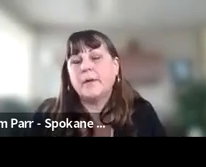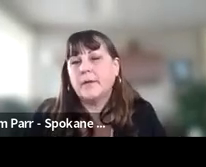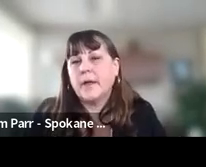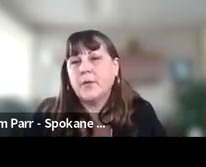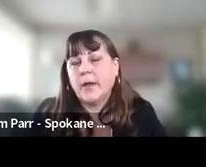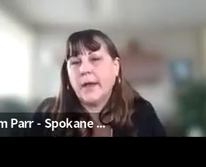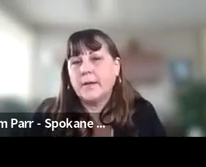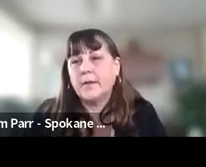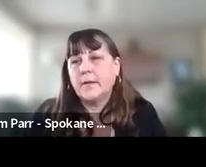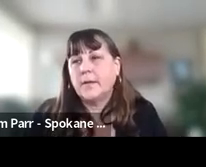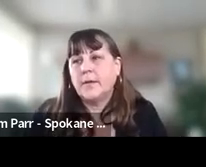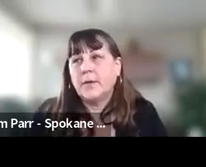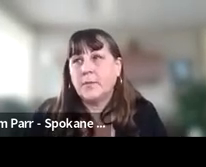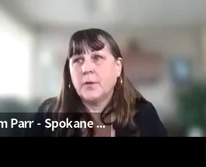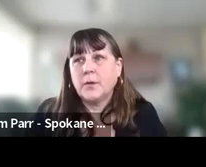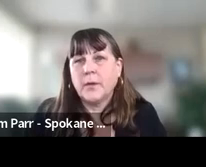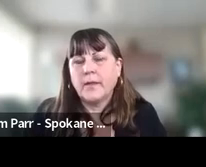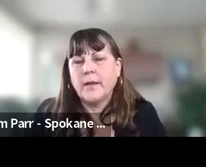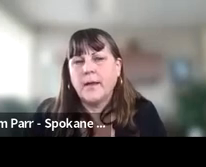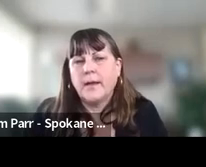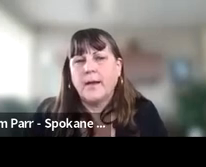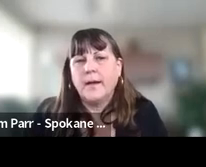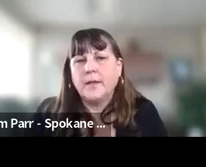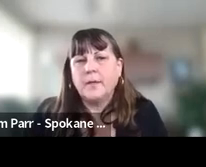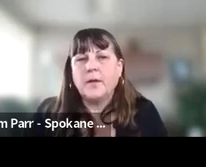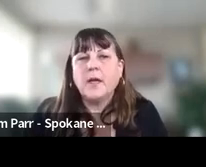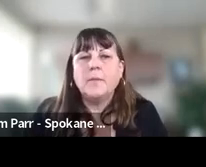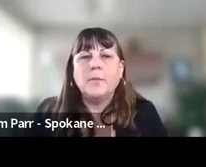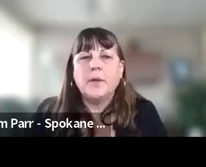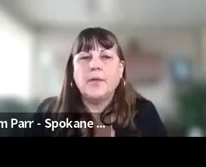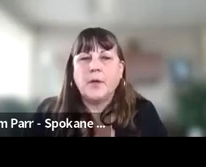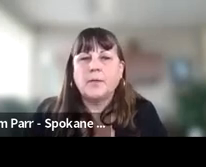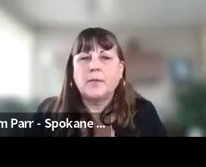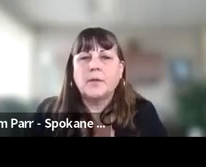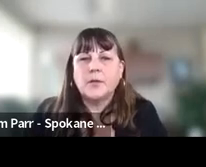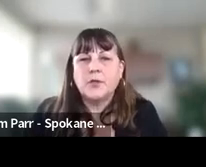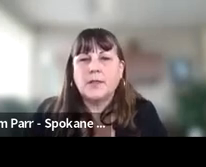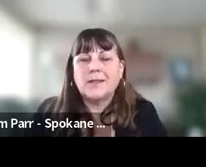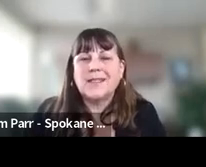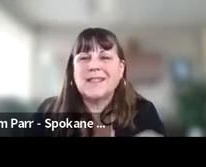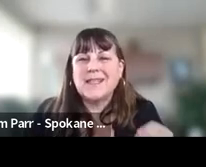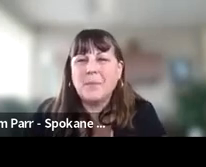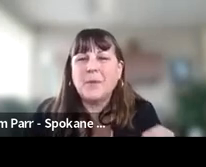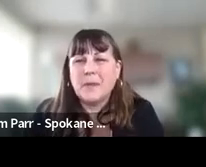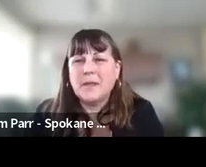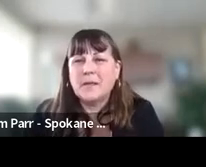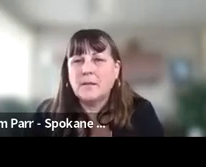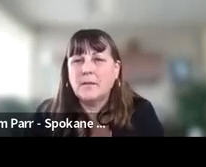enter into Interlocal agreements with us so that we could administer subsidies all across the state and we would have them do inspections.